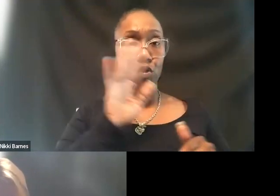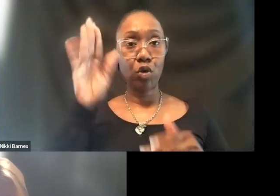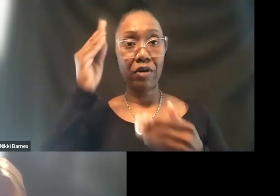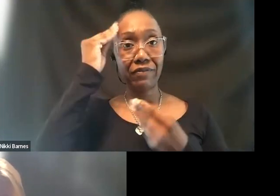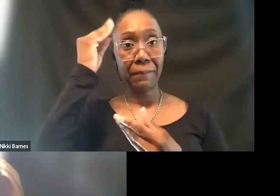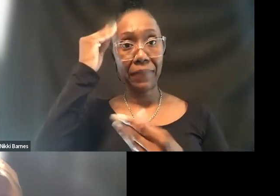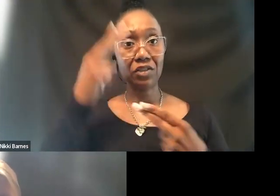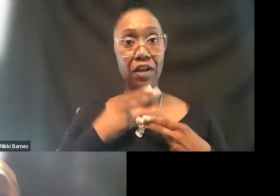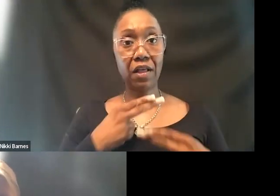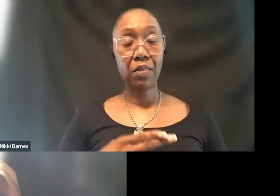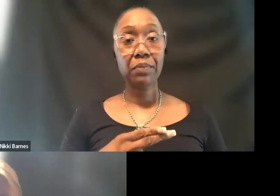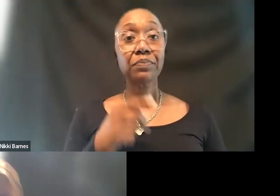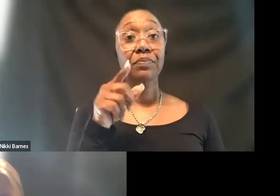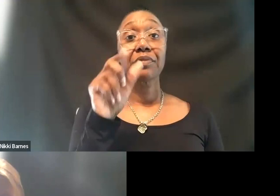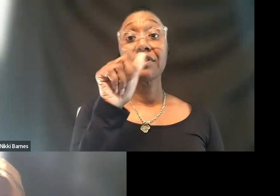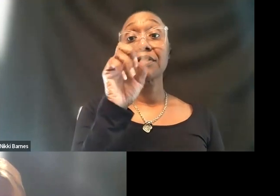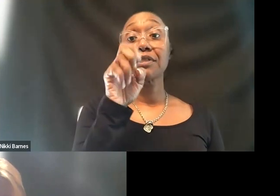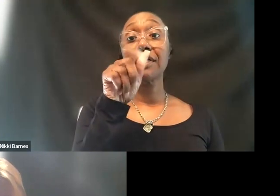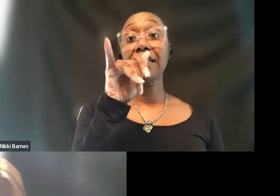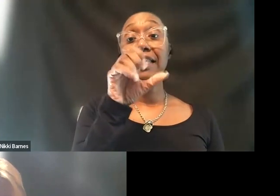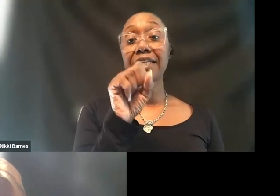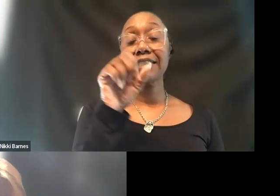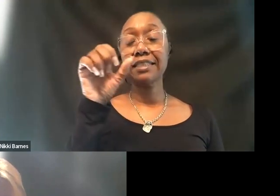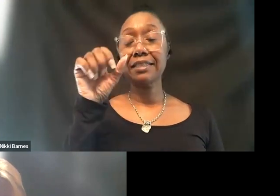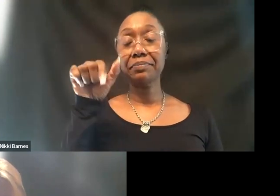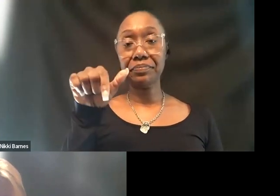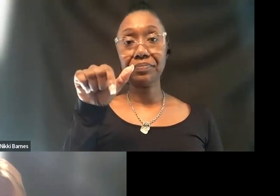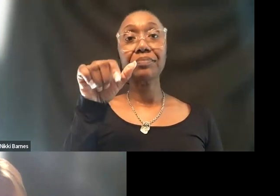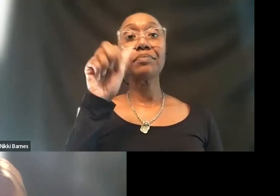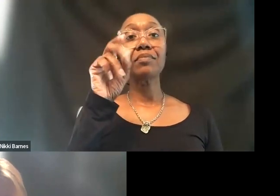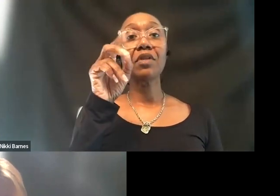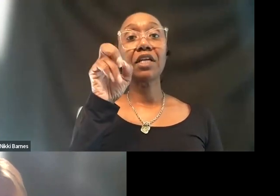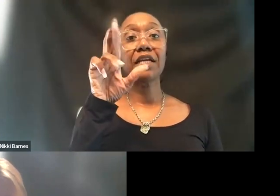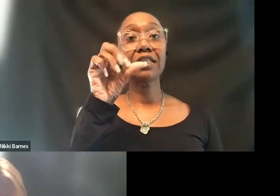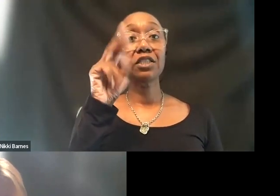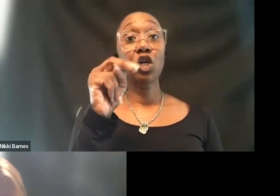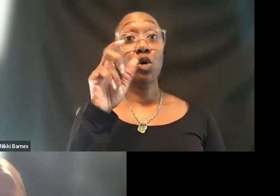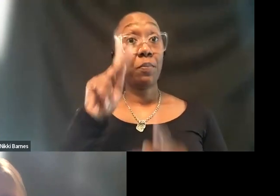And from Alexis Anderson. Do jail health care providers have access?